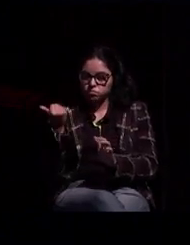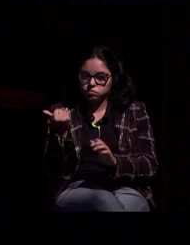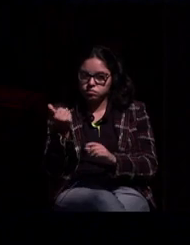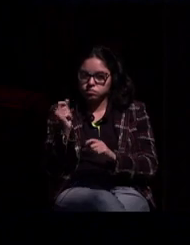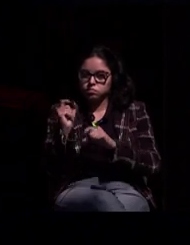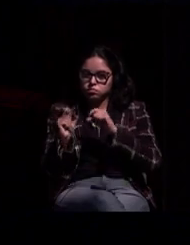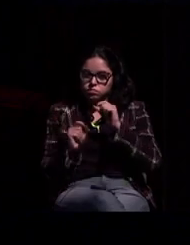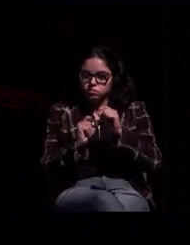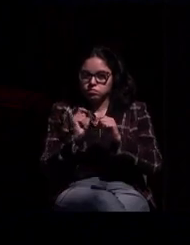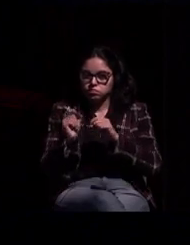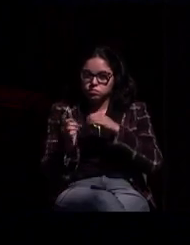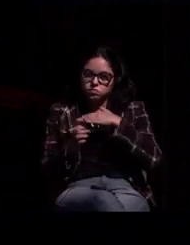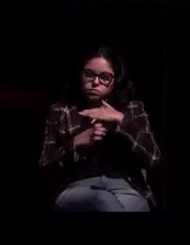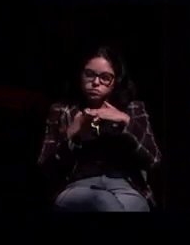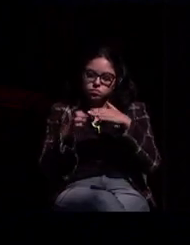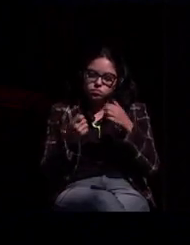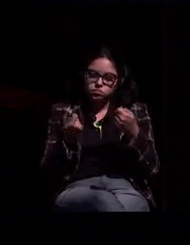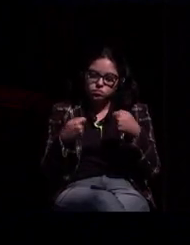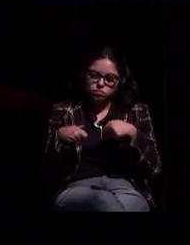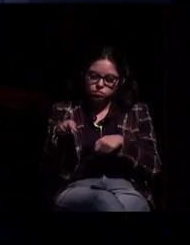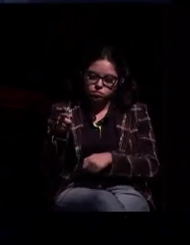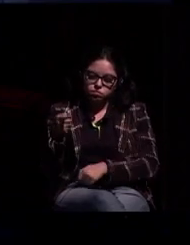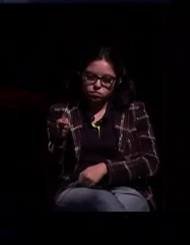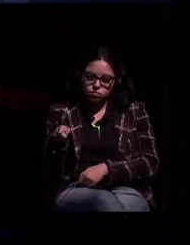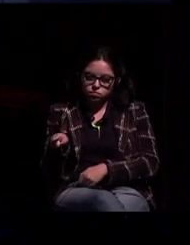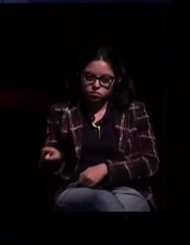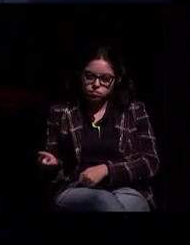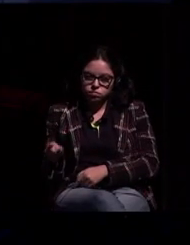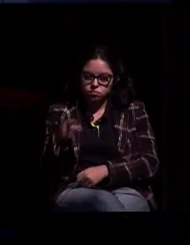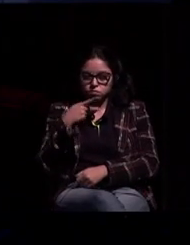Finally, we talk about measures that have to do with